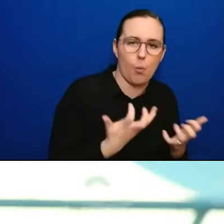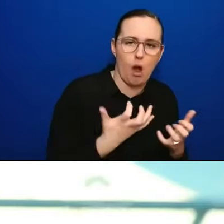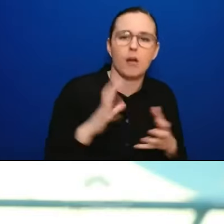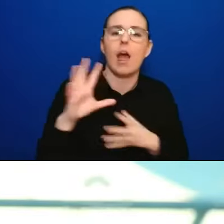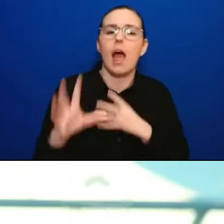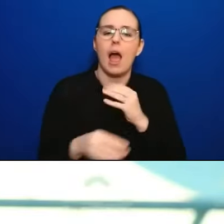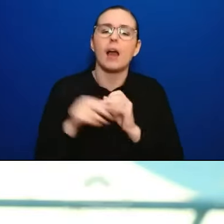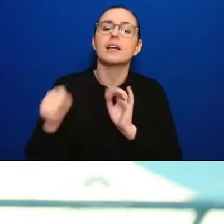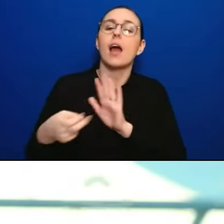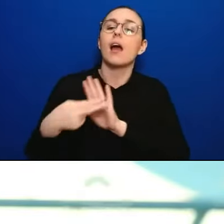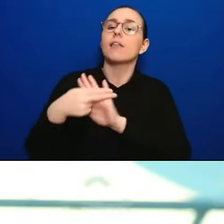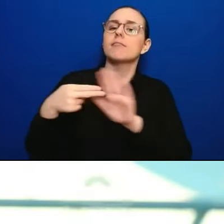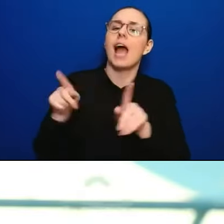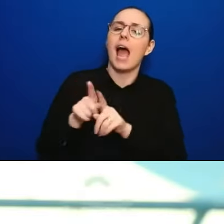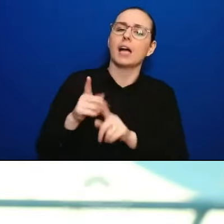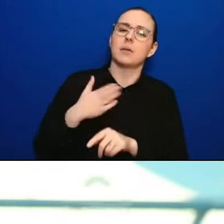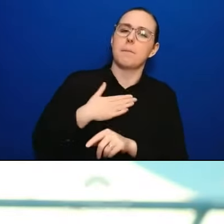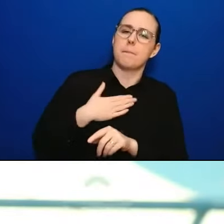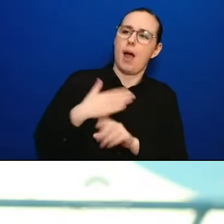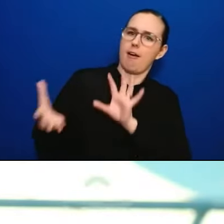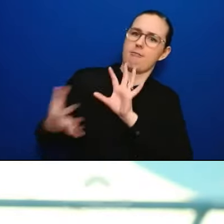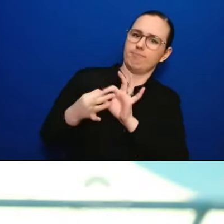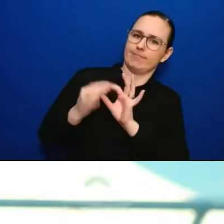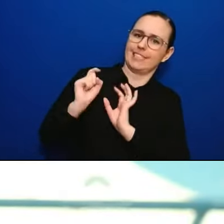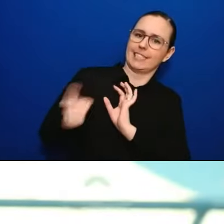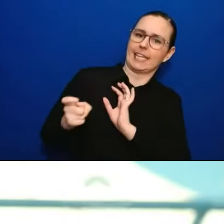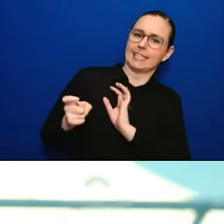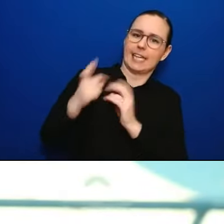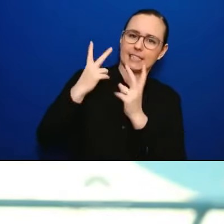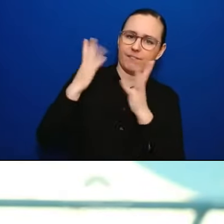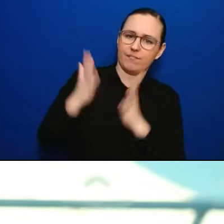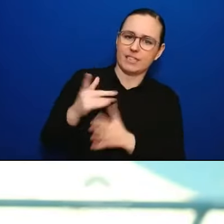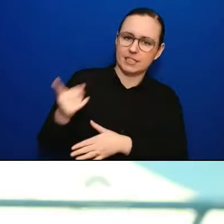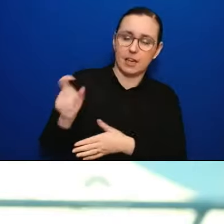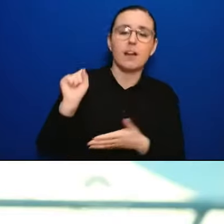addition every single resident